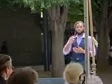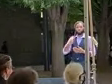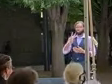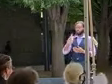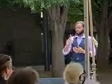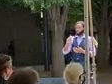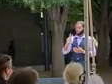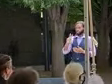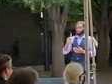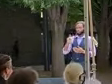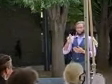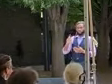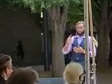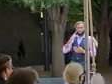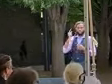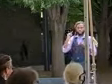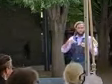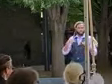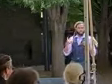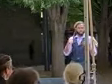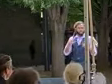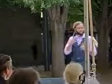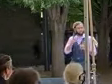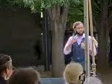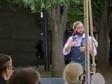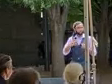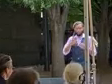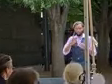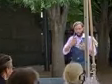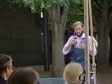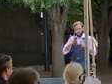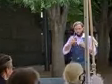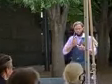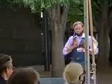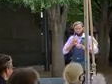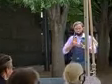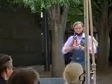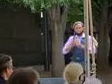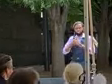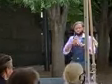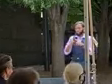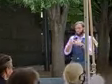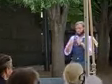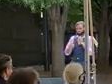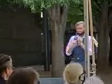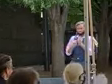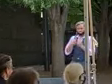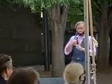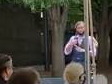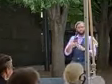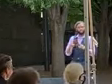You have been a sounding board for me and a cheerleader and a generous supporter.